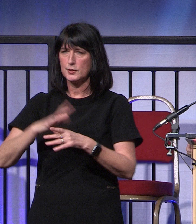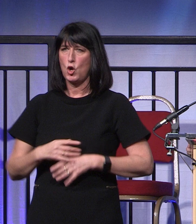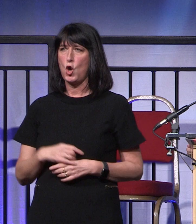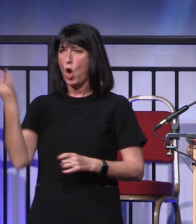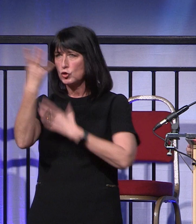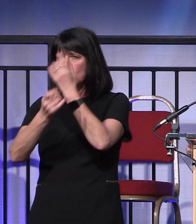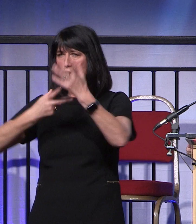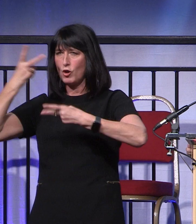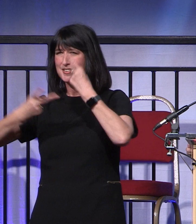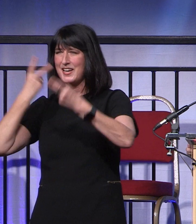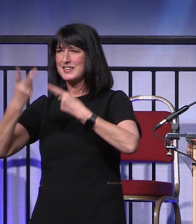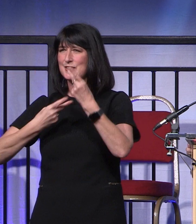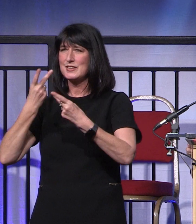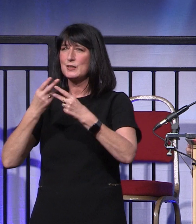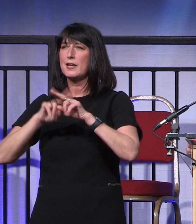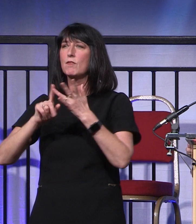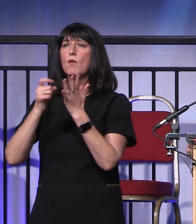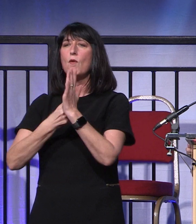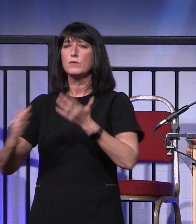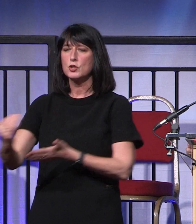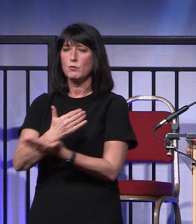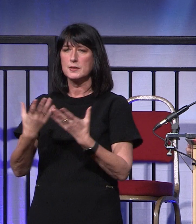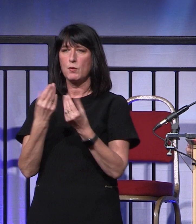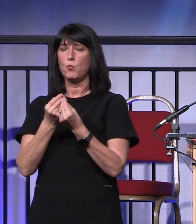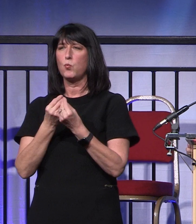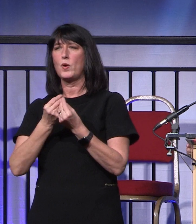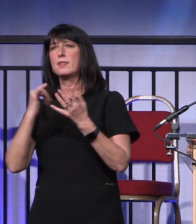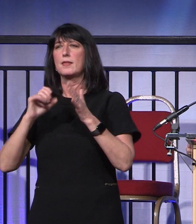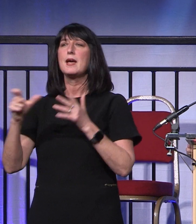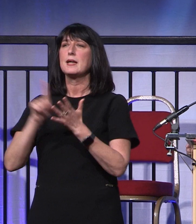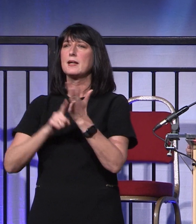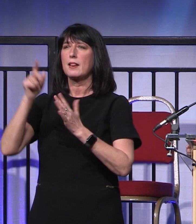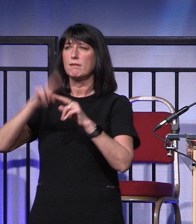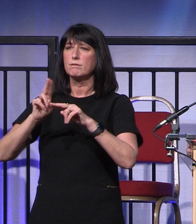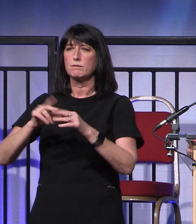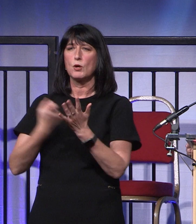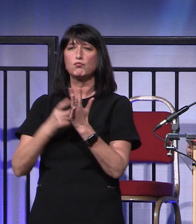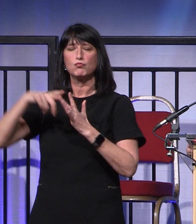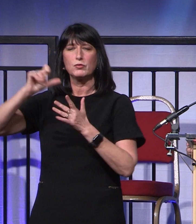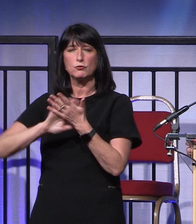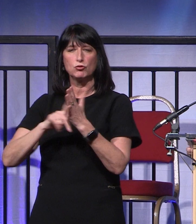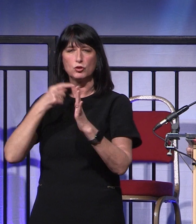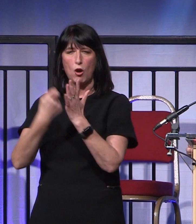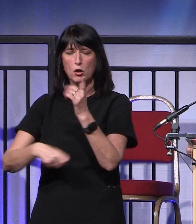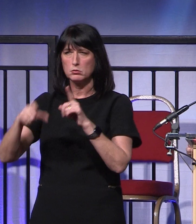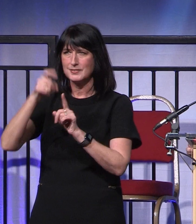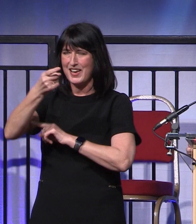Charity with Sir Cliff Richard Inspiration Awards UK and USA and